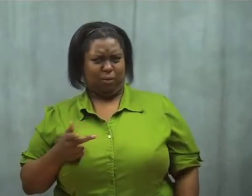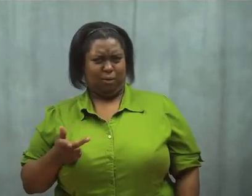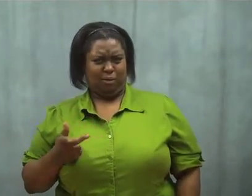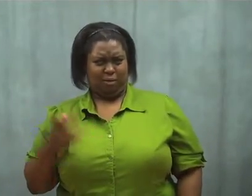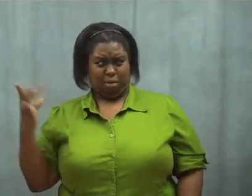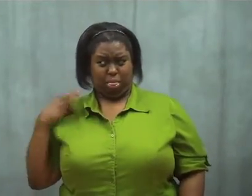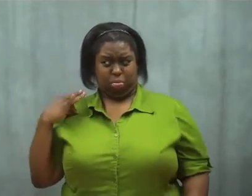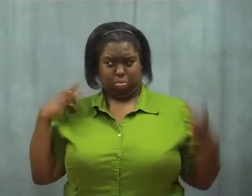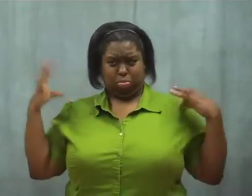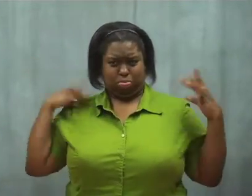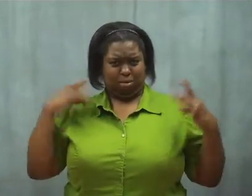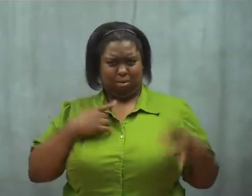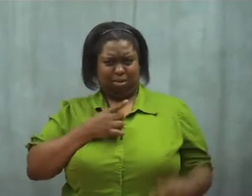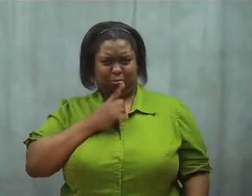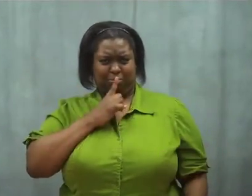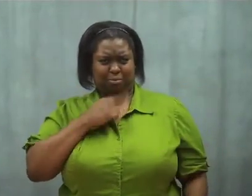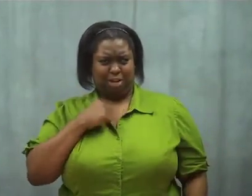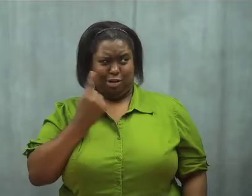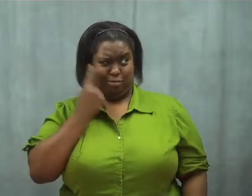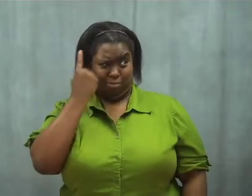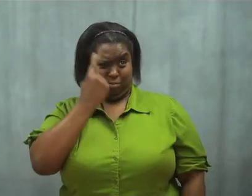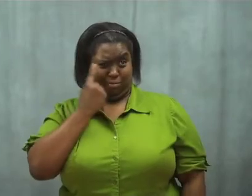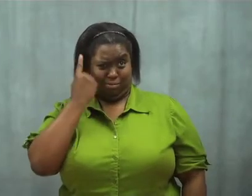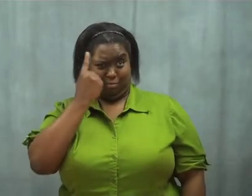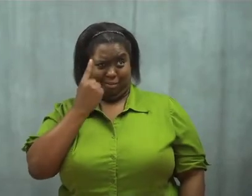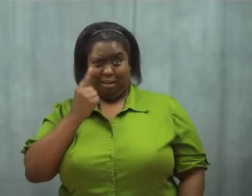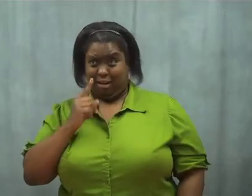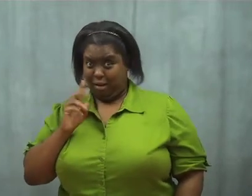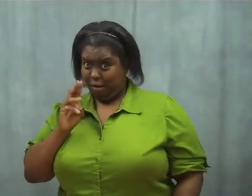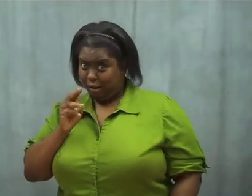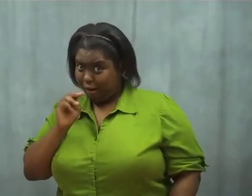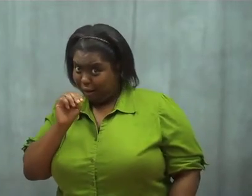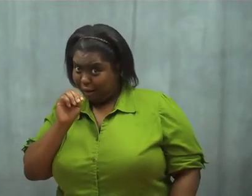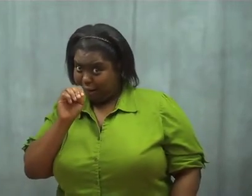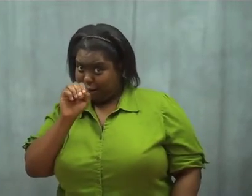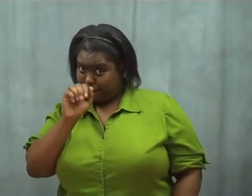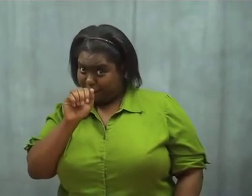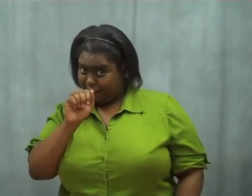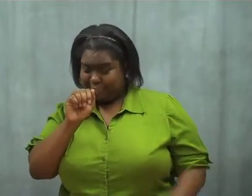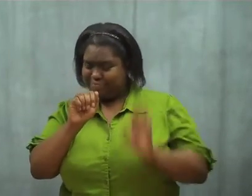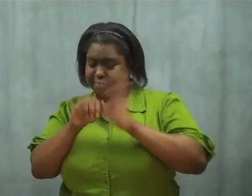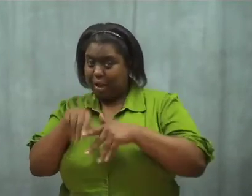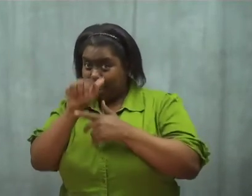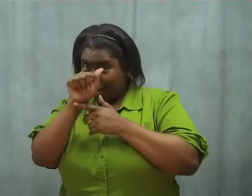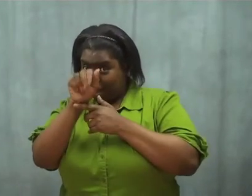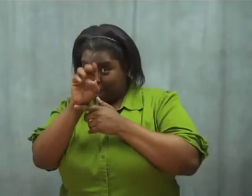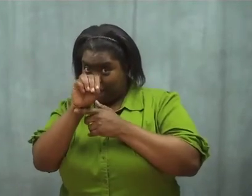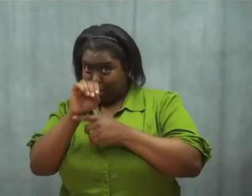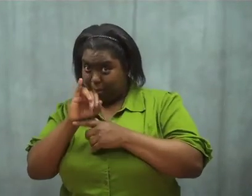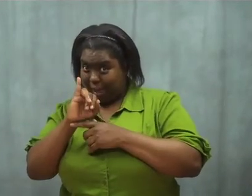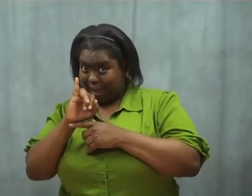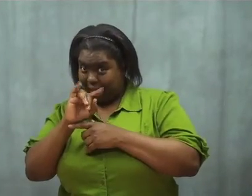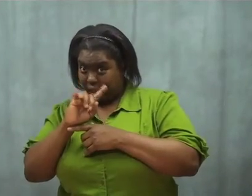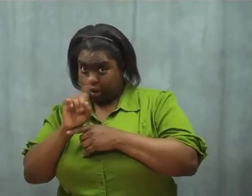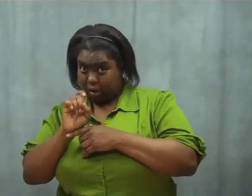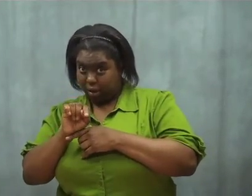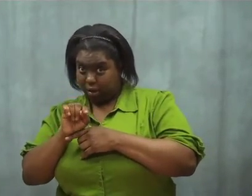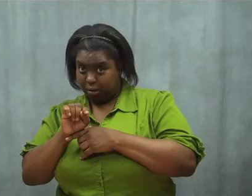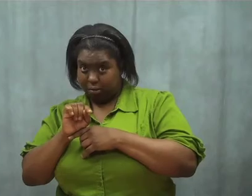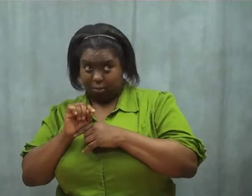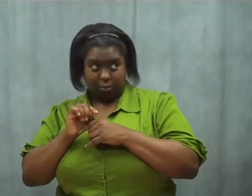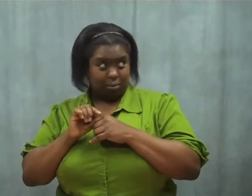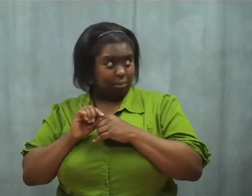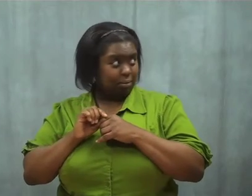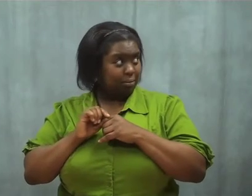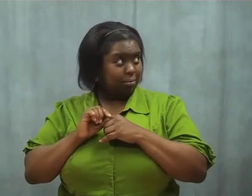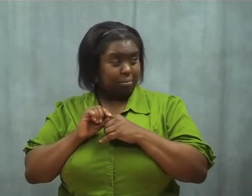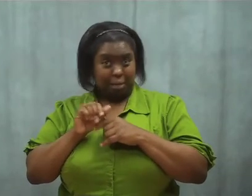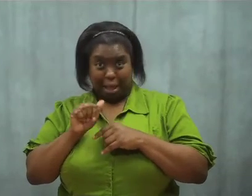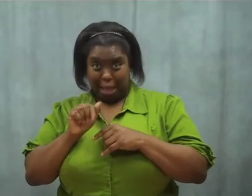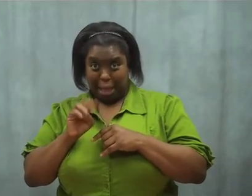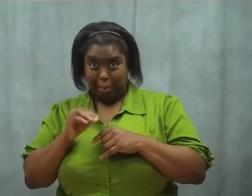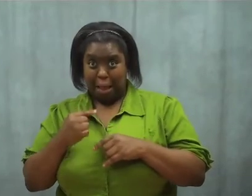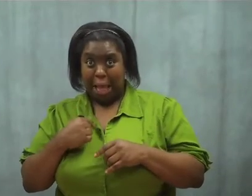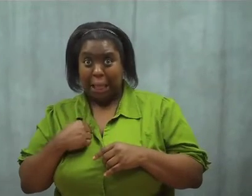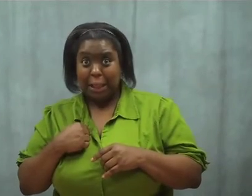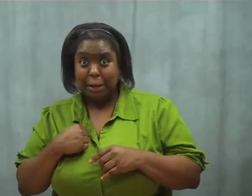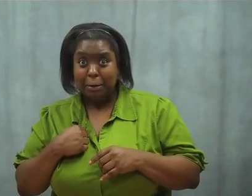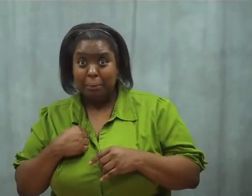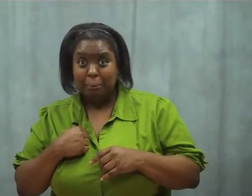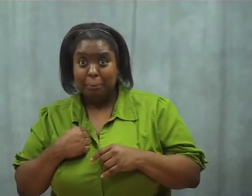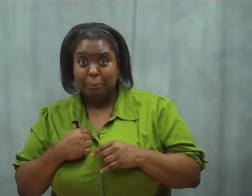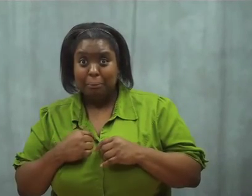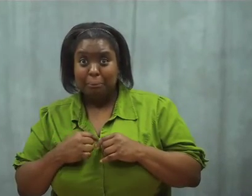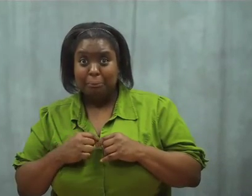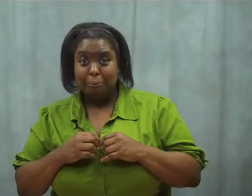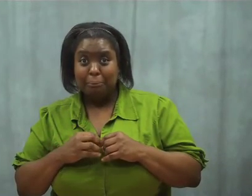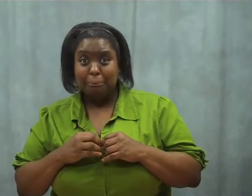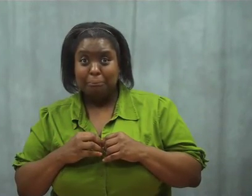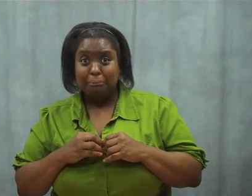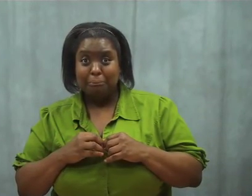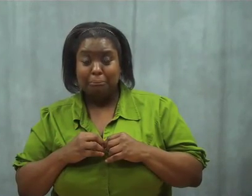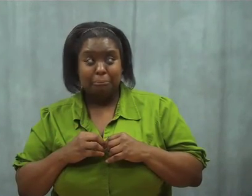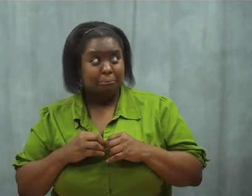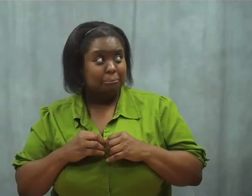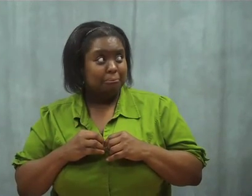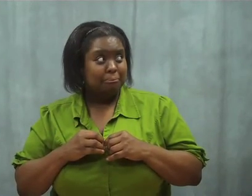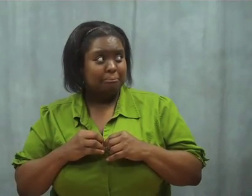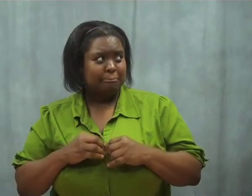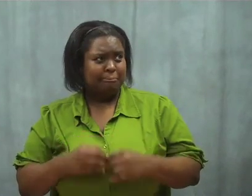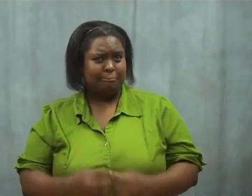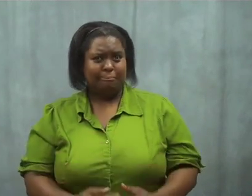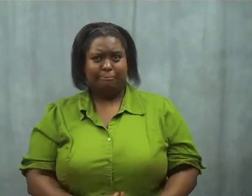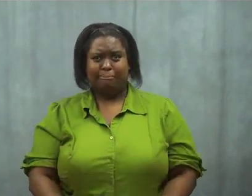But that got me wondering... Am I?